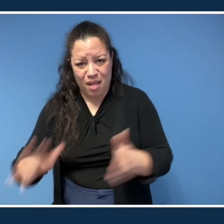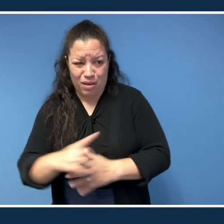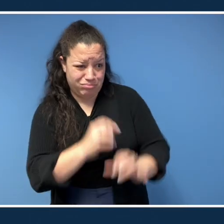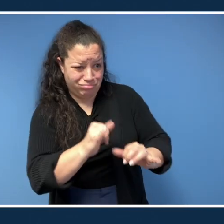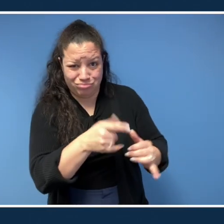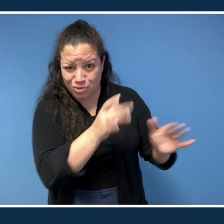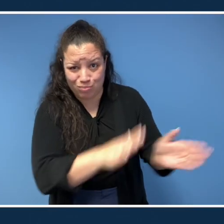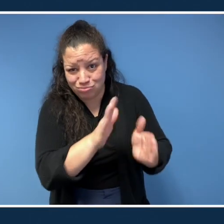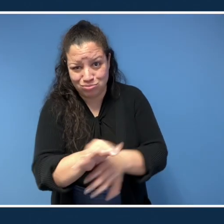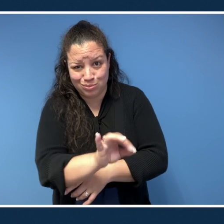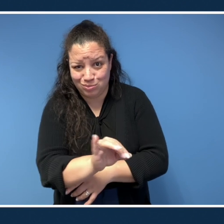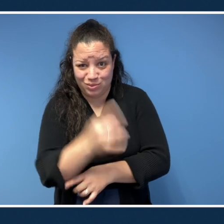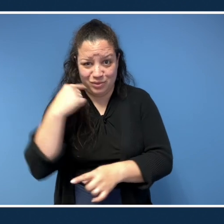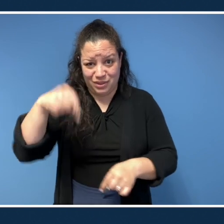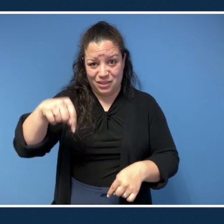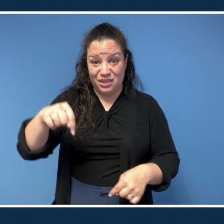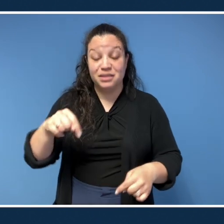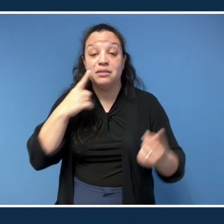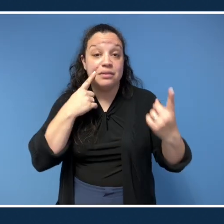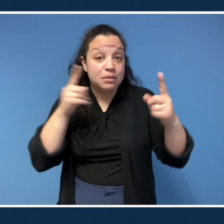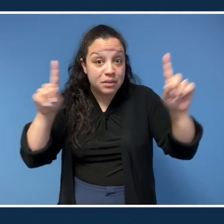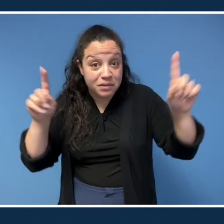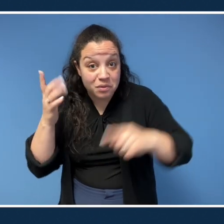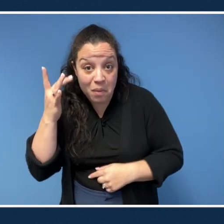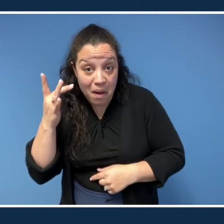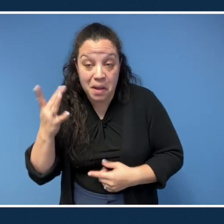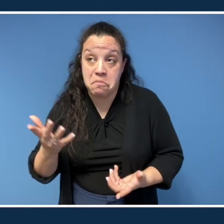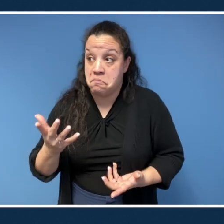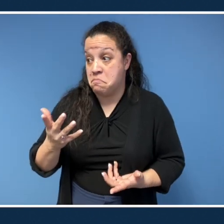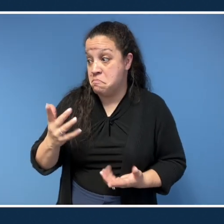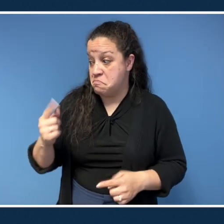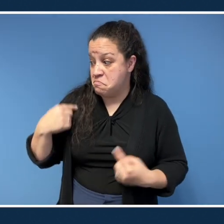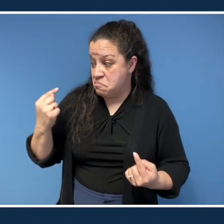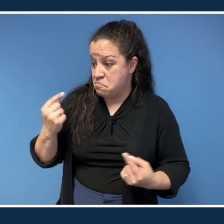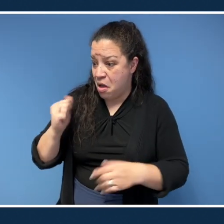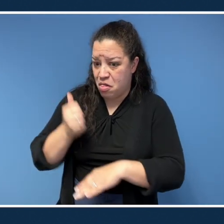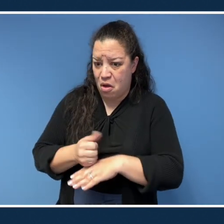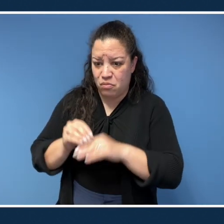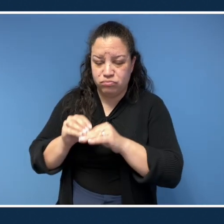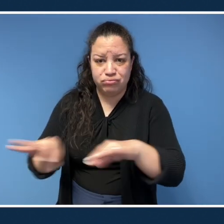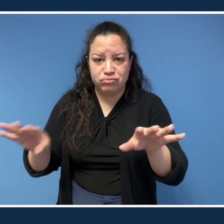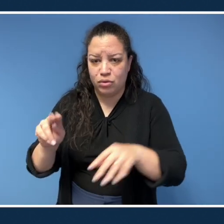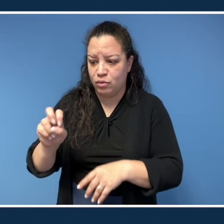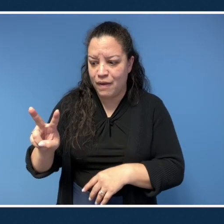well too, but I guess it's successful in the sense that it's been out since November 1st or November 2021.